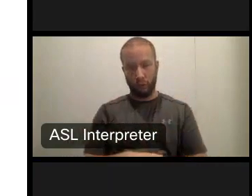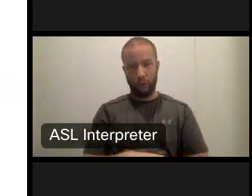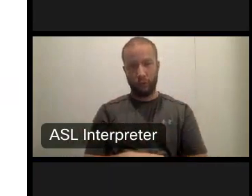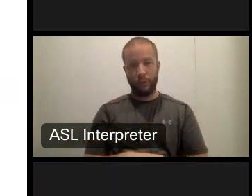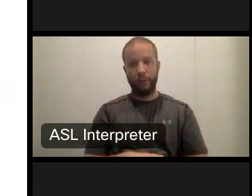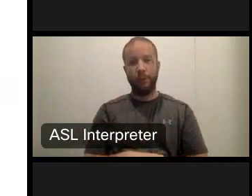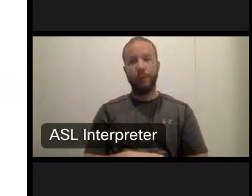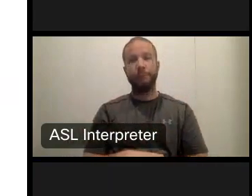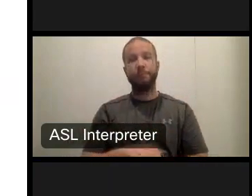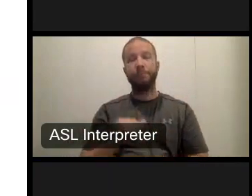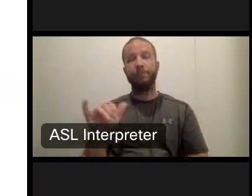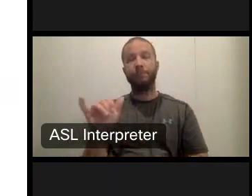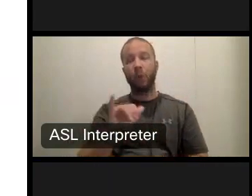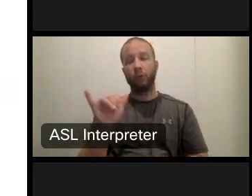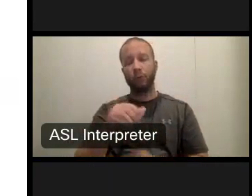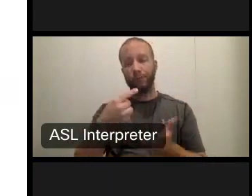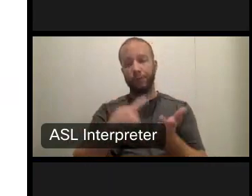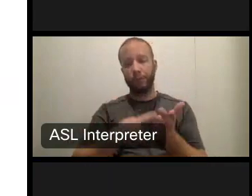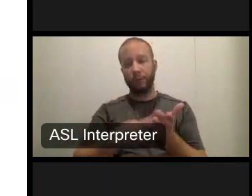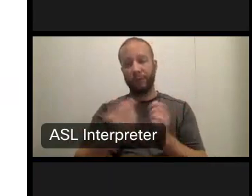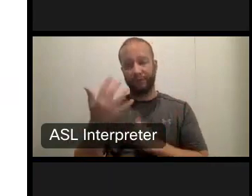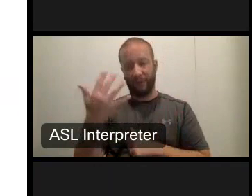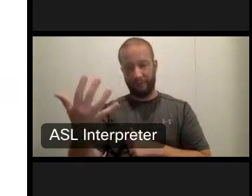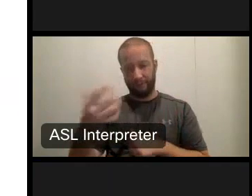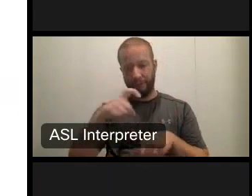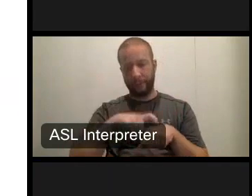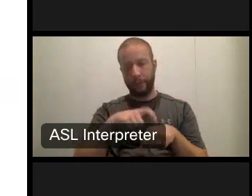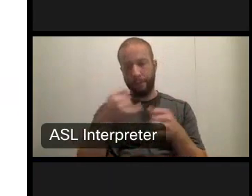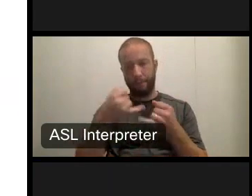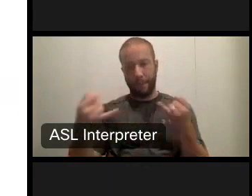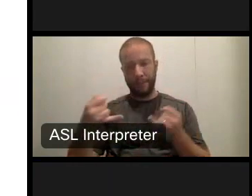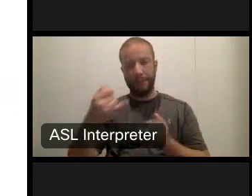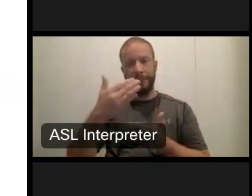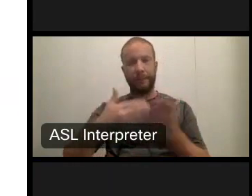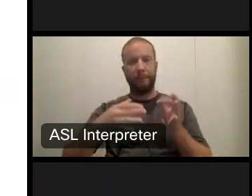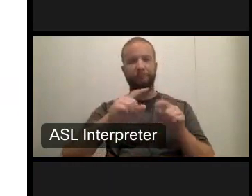um we'll go through a timeline and an explanation of some of the items that